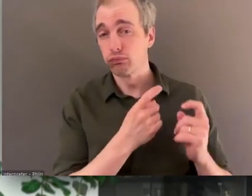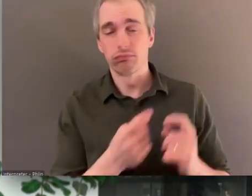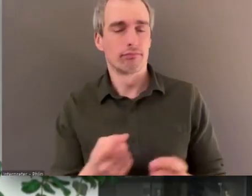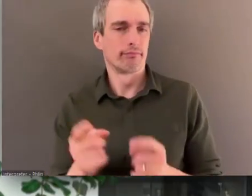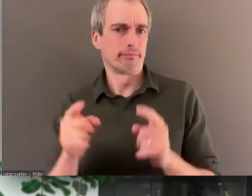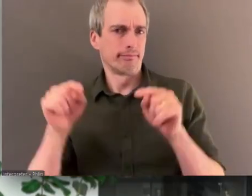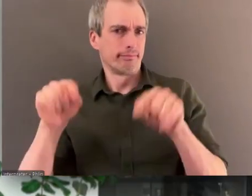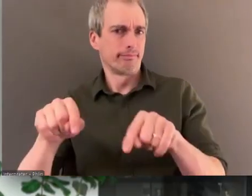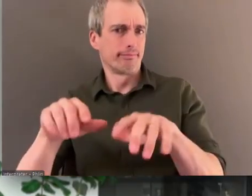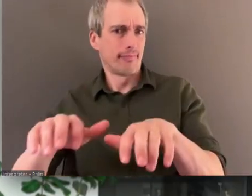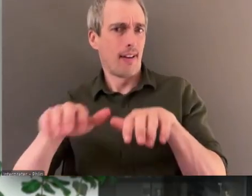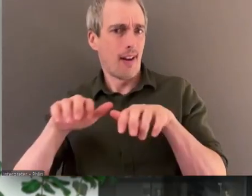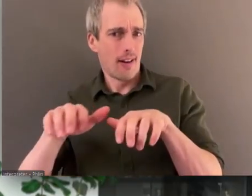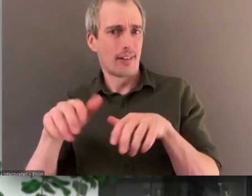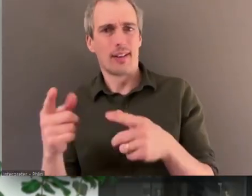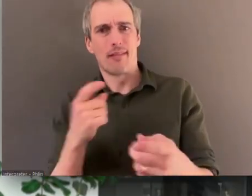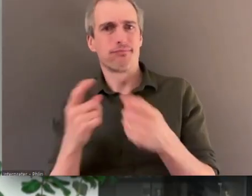So I'll start in the room. Hang on.